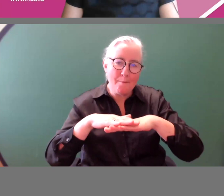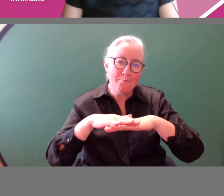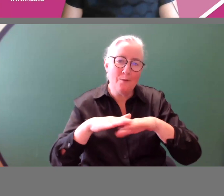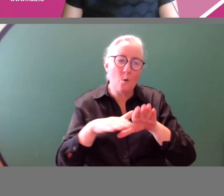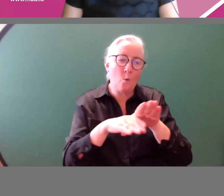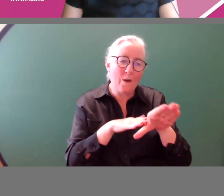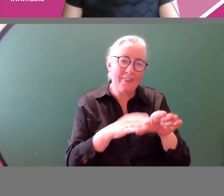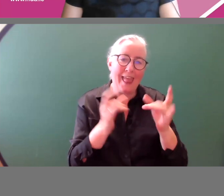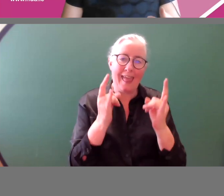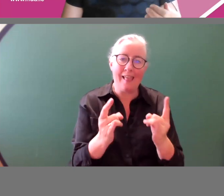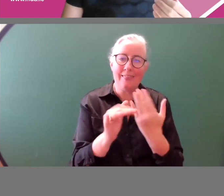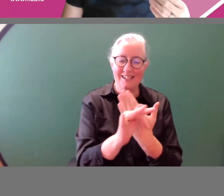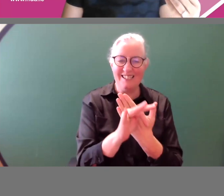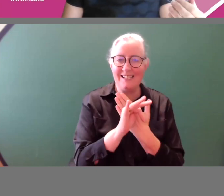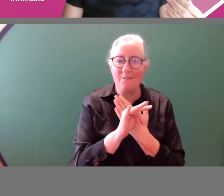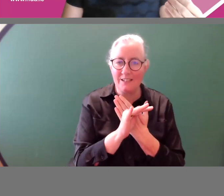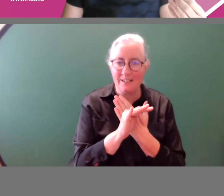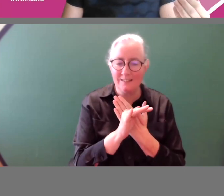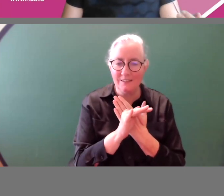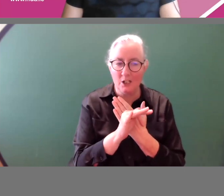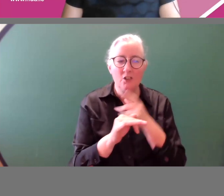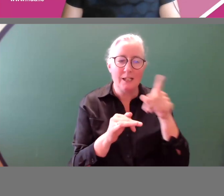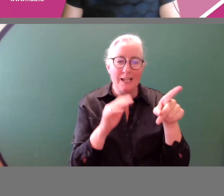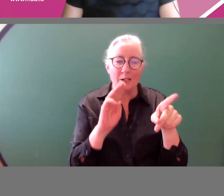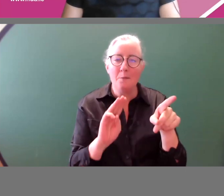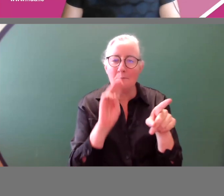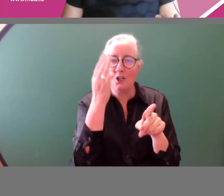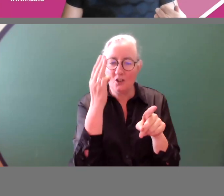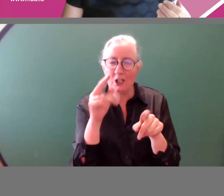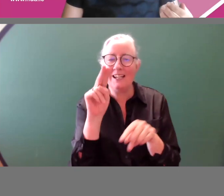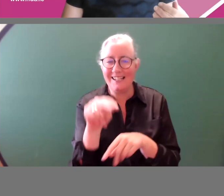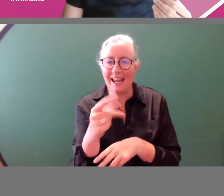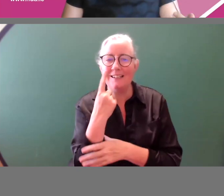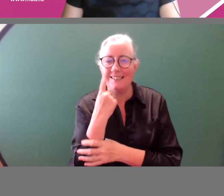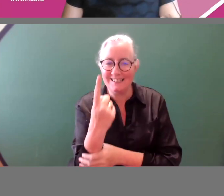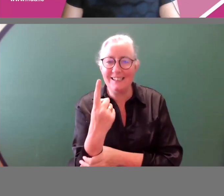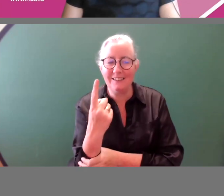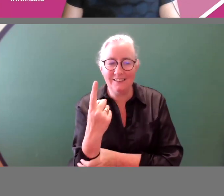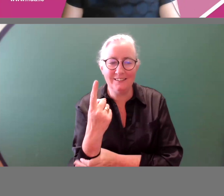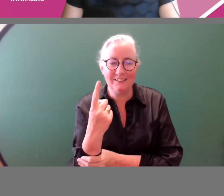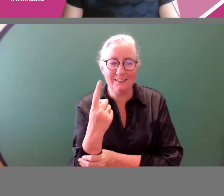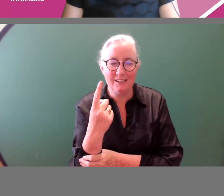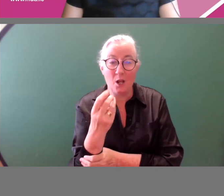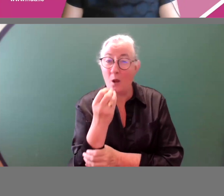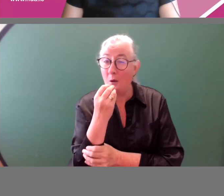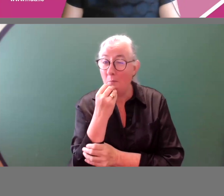and safety. Again in this image you can see what I think is a really beautifully designed staircase,